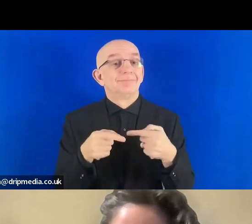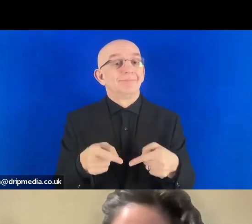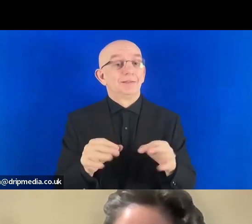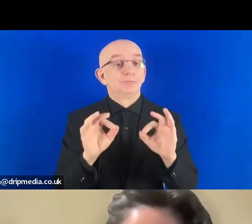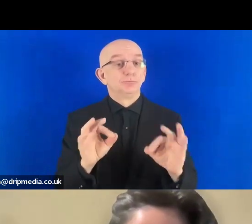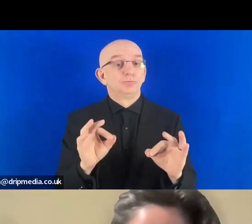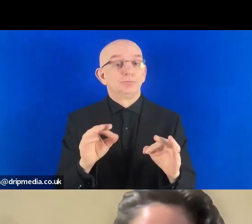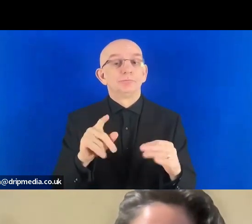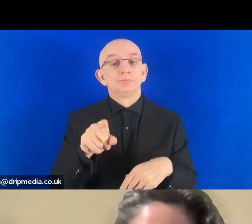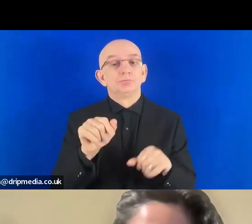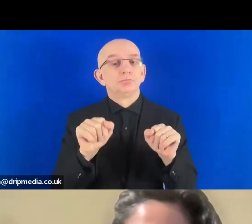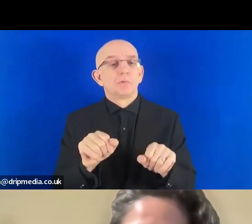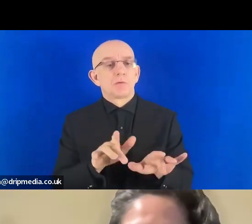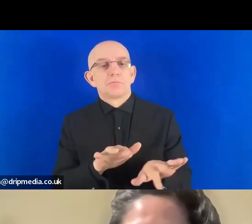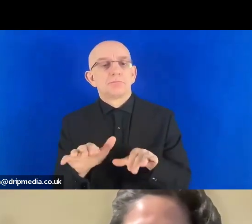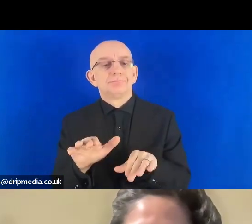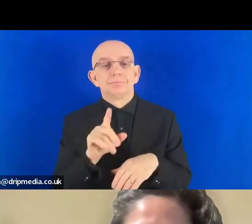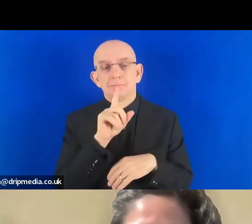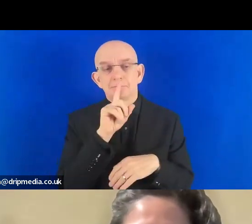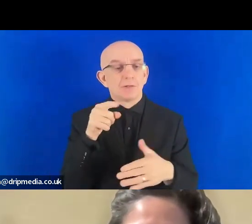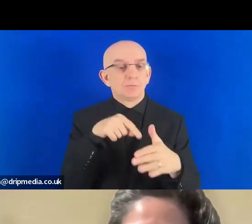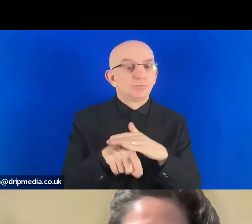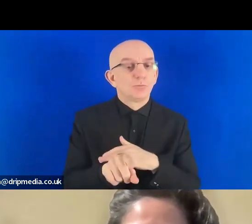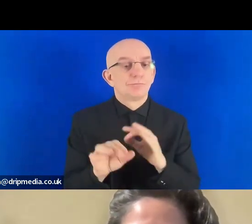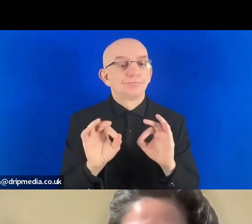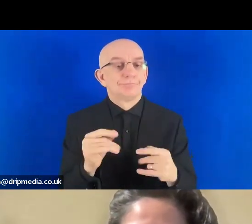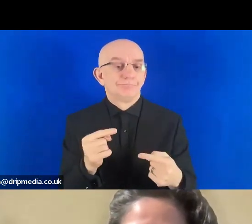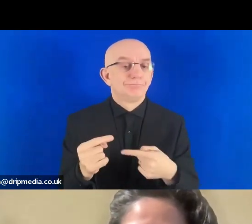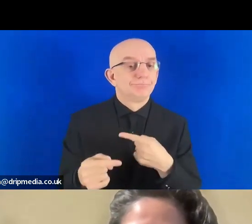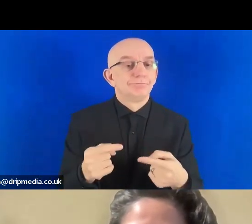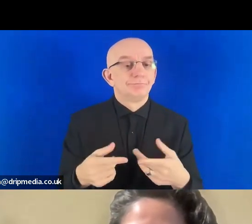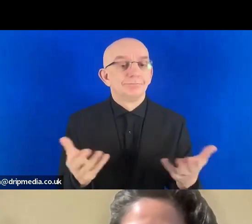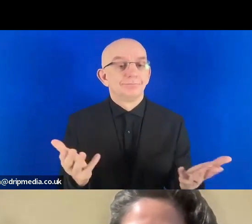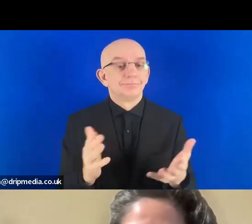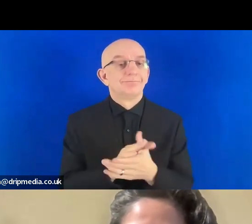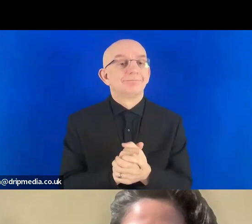set a strong password for your account, confirm the, the new password. Save the password.